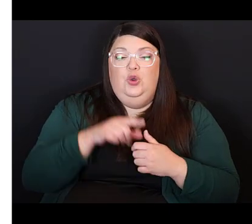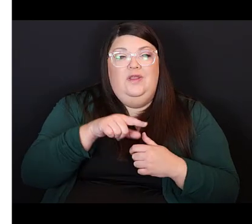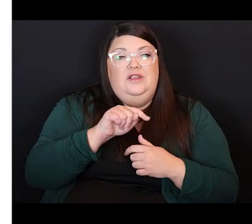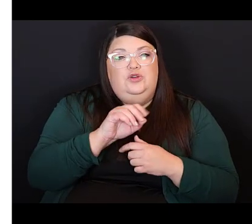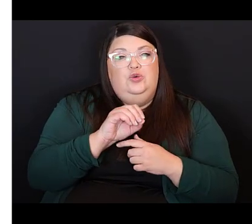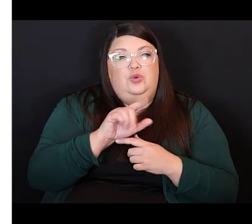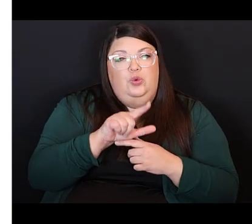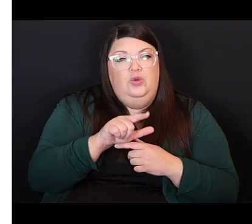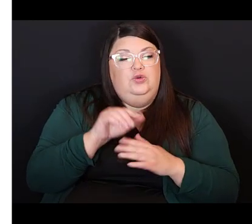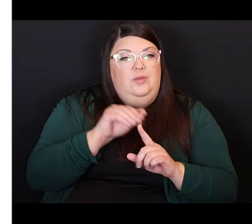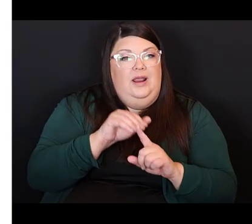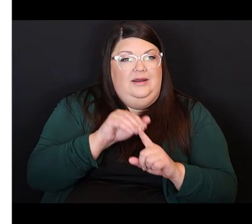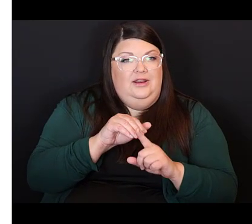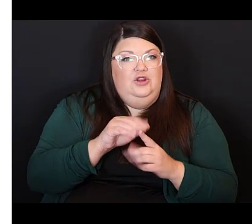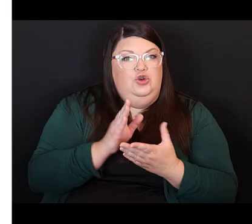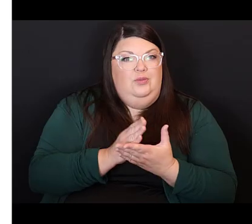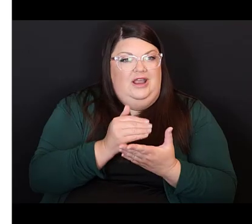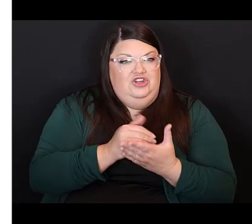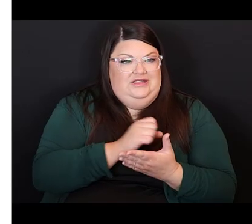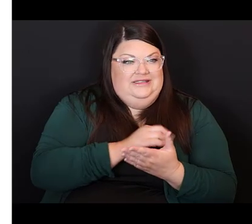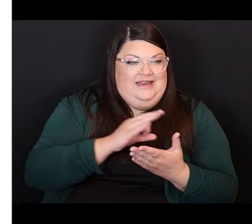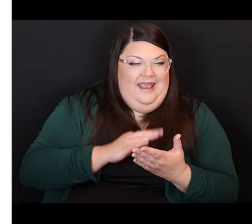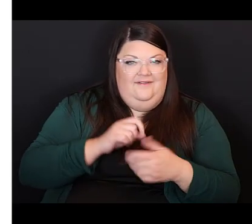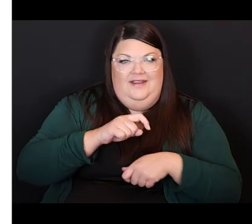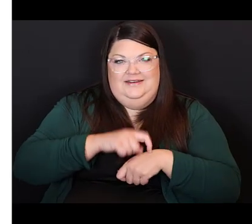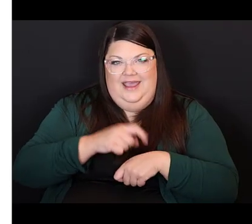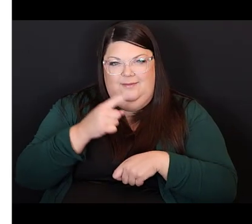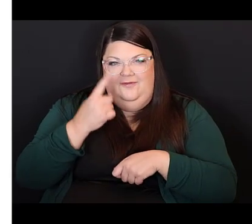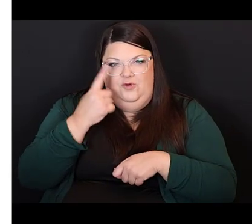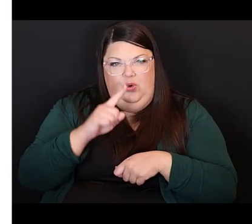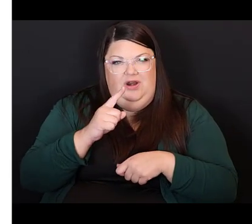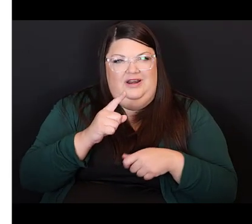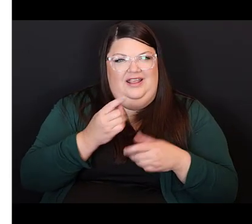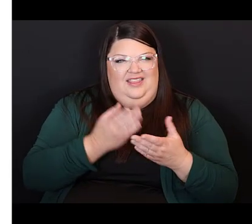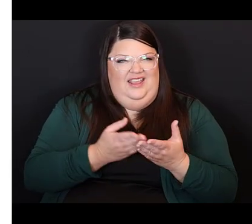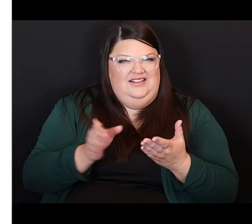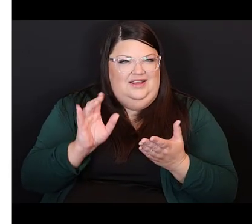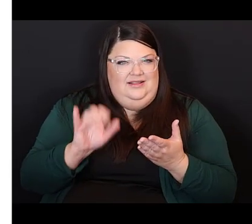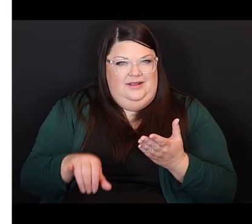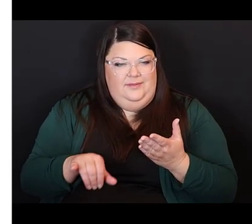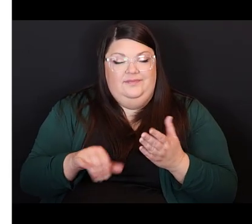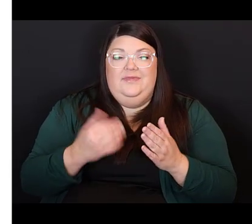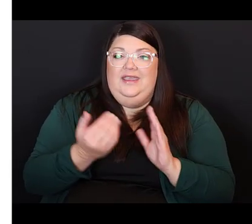So, this tool is reminding you to budget staff and time for steps like that.